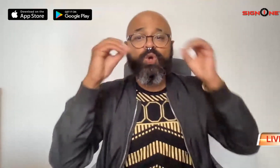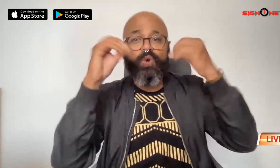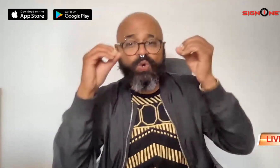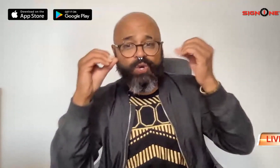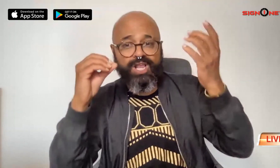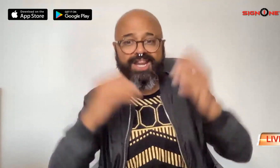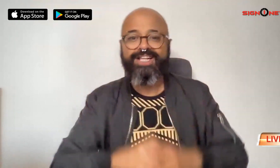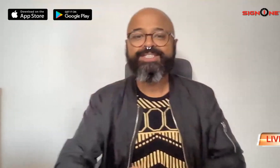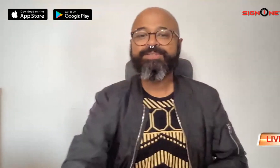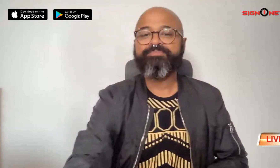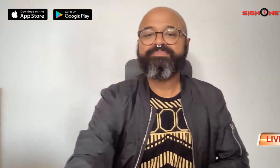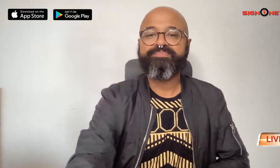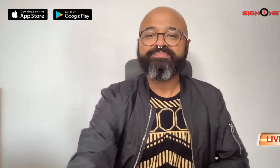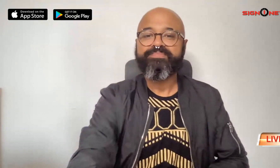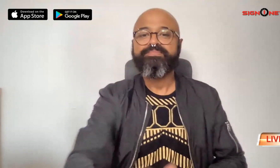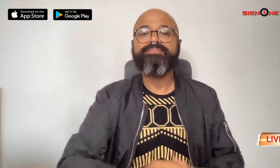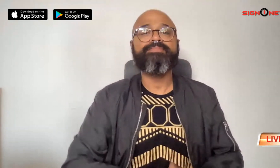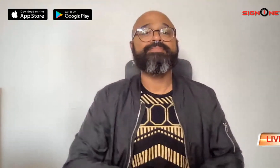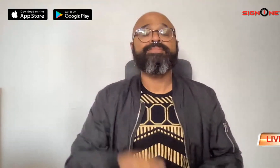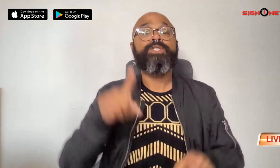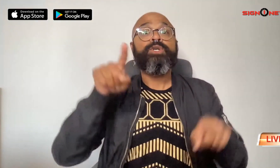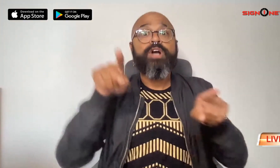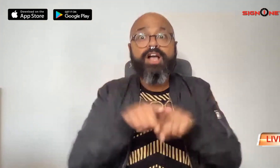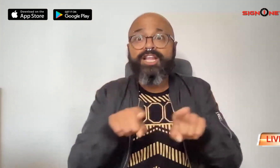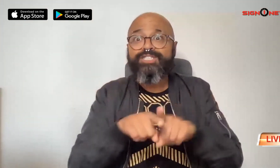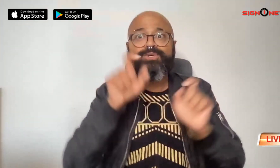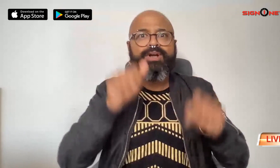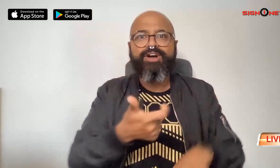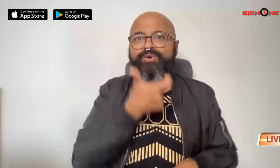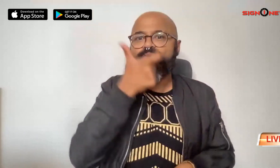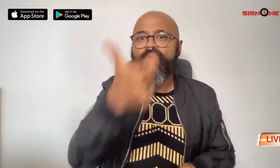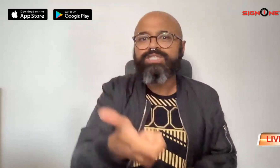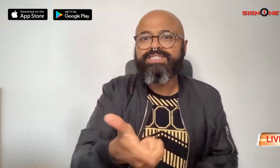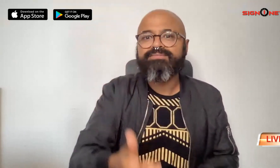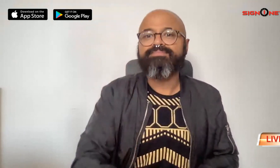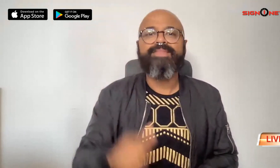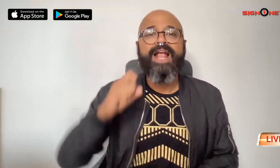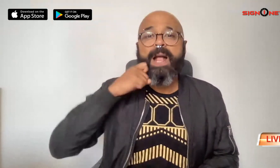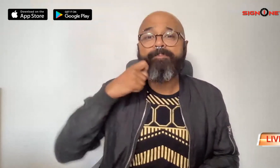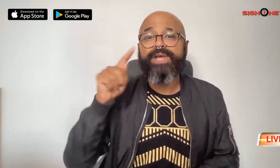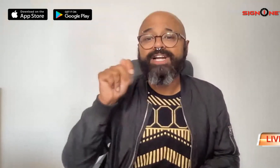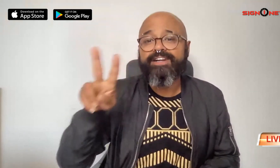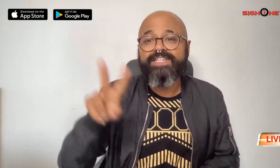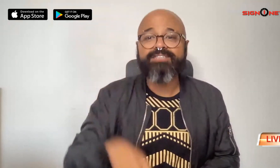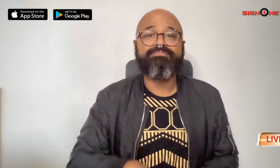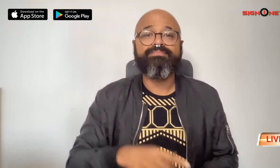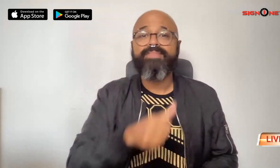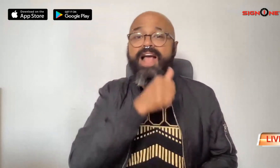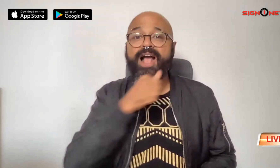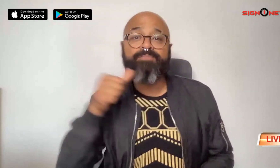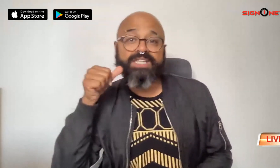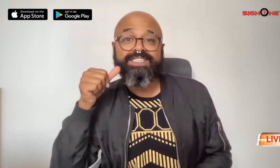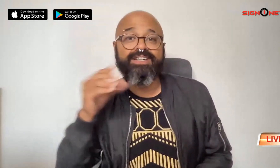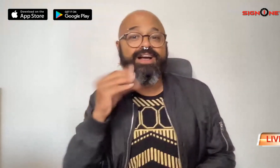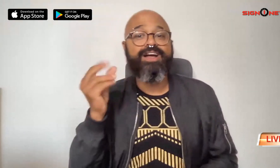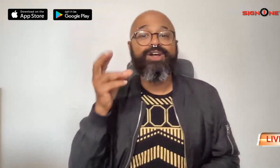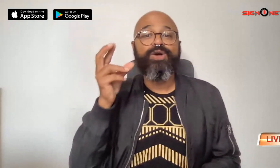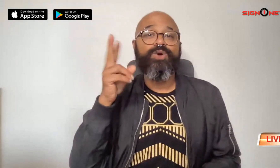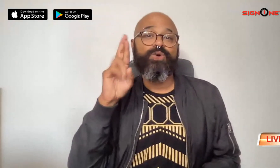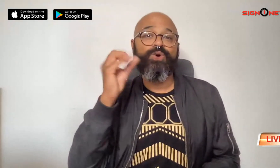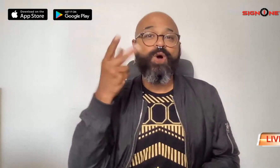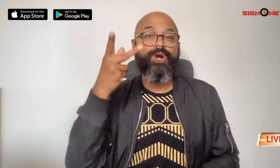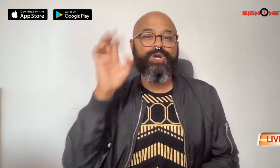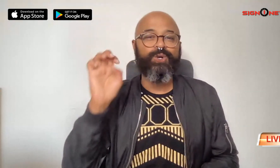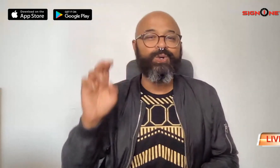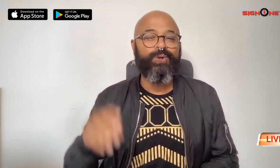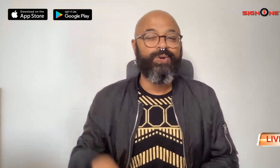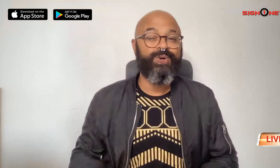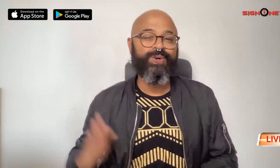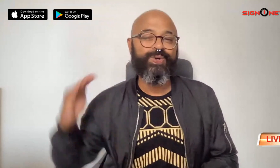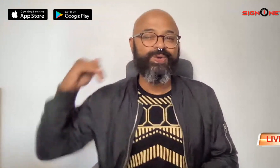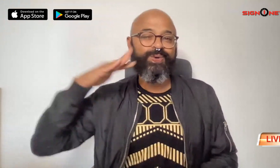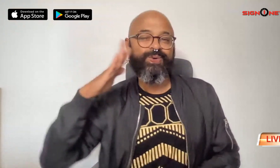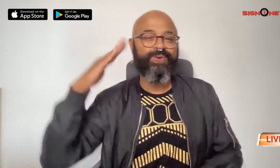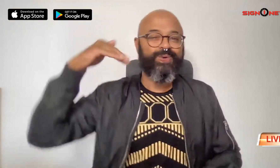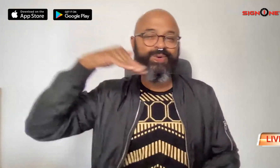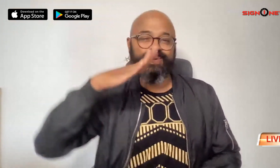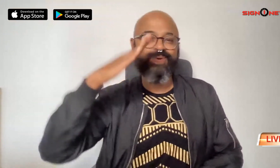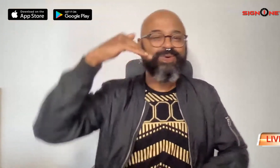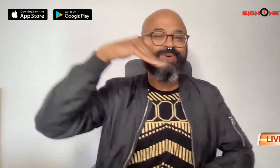or Google play store on your smart phone and you can also watch on Apple TV Amazon and Roku